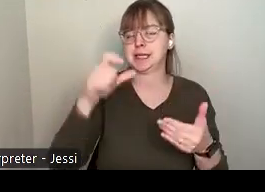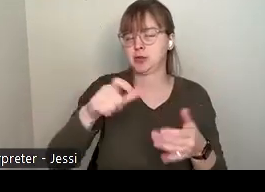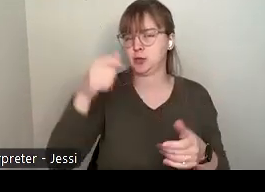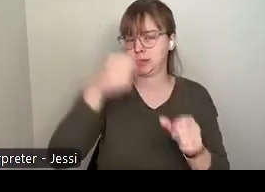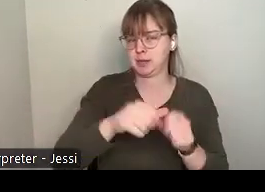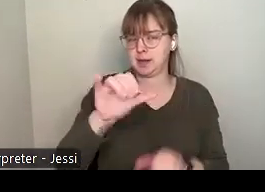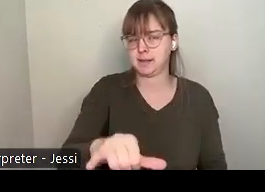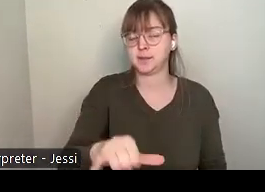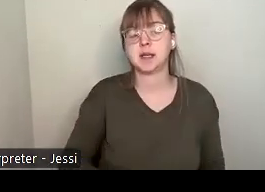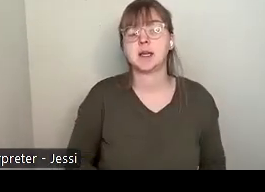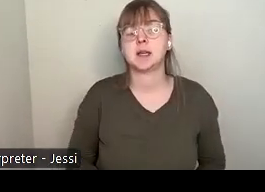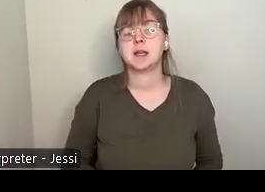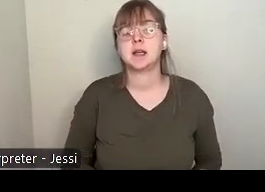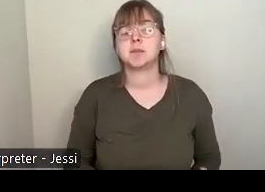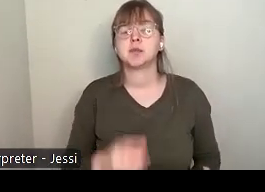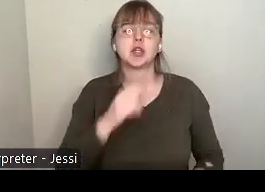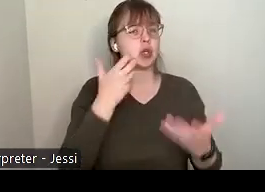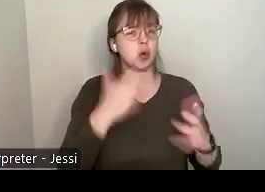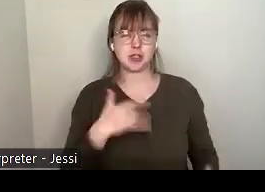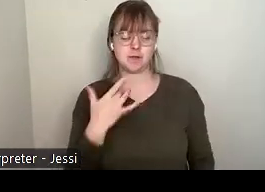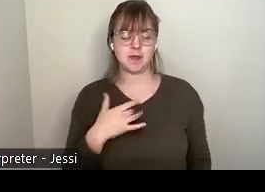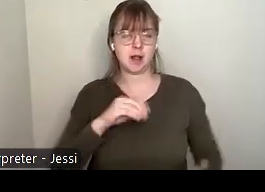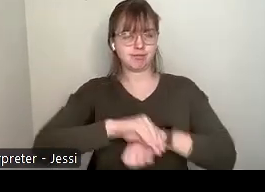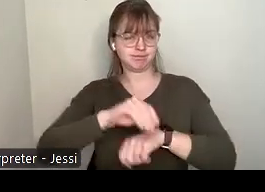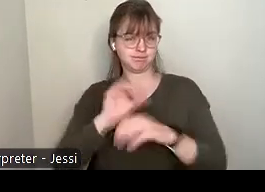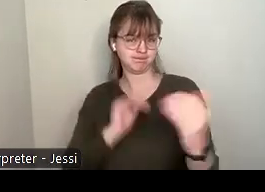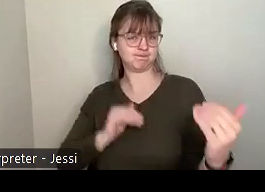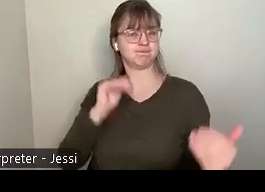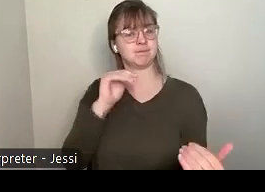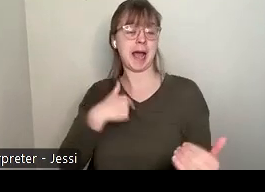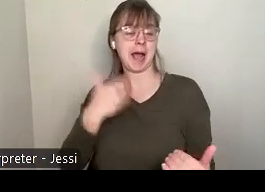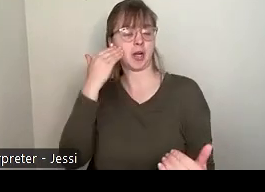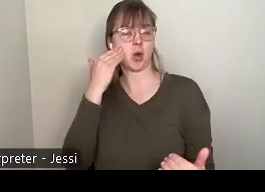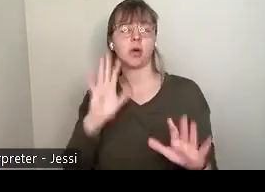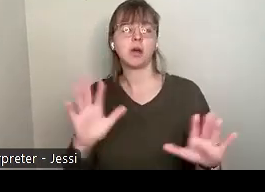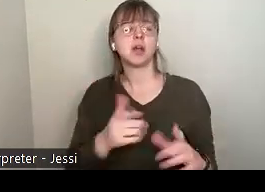position of the expert and wondering instead of knowing as ways that Consultants facilitate